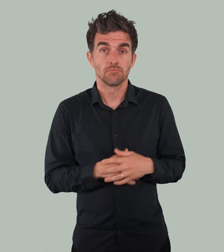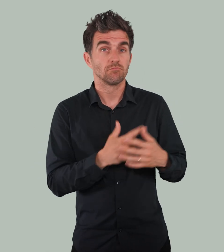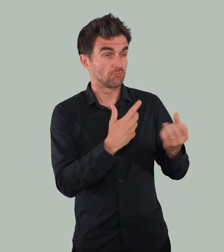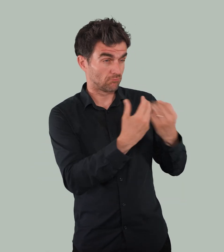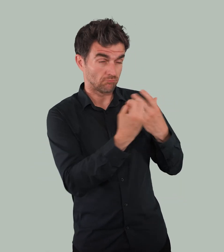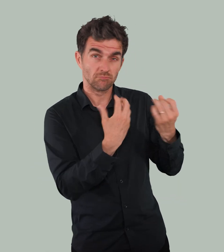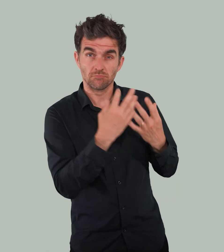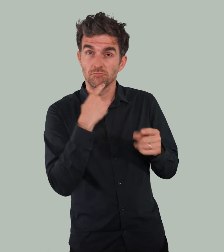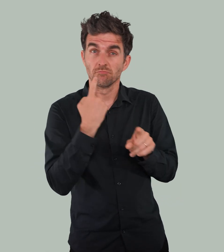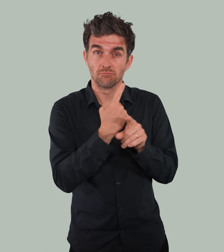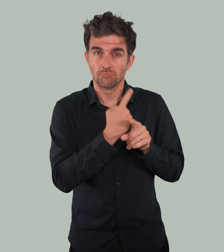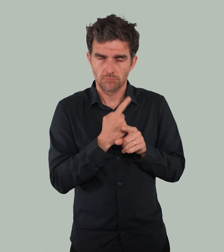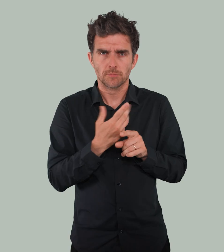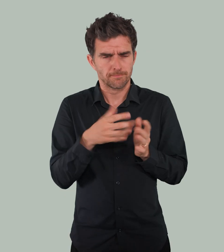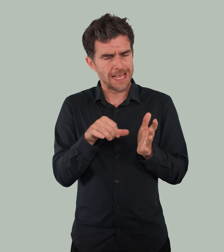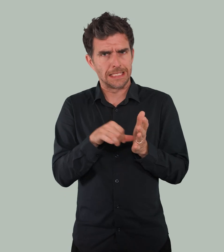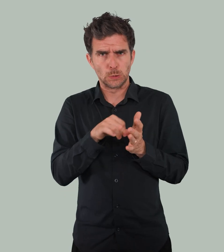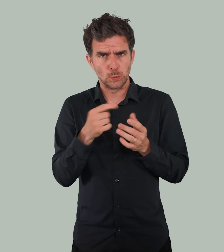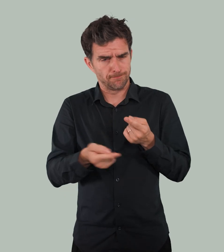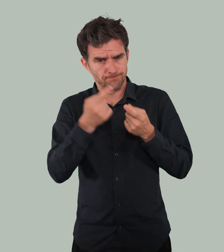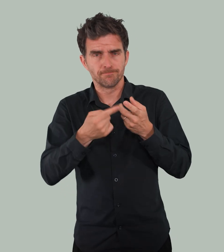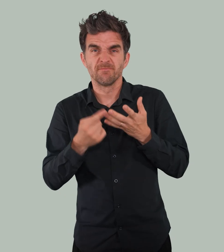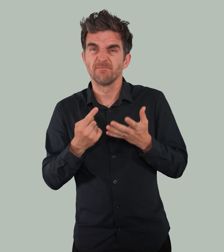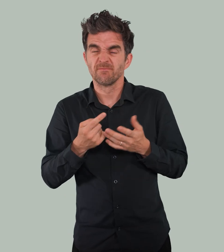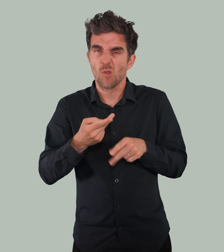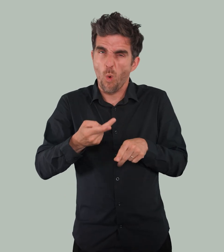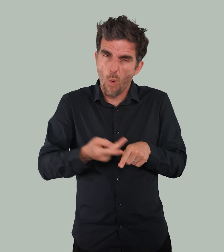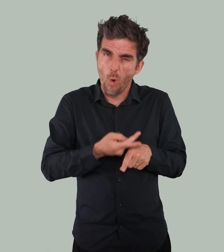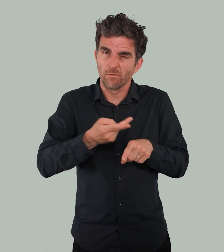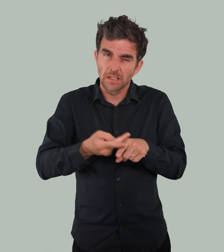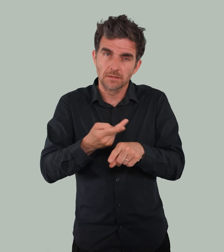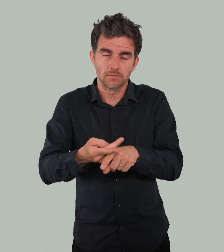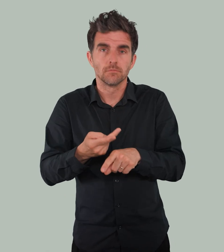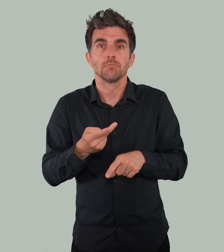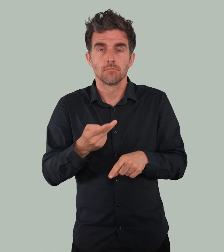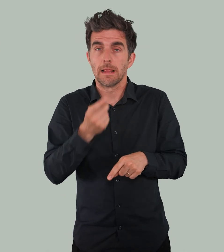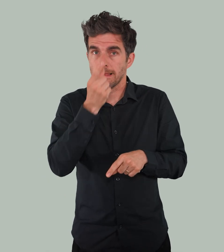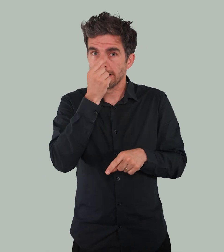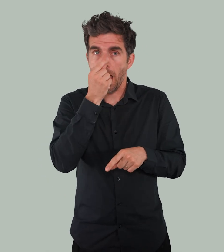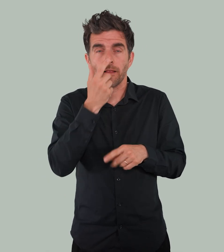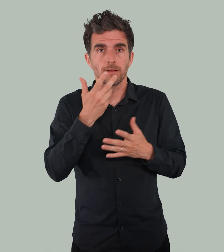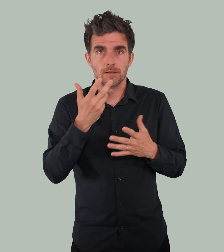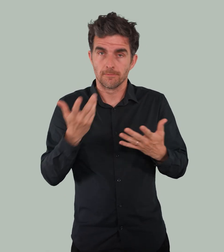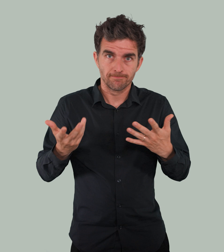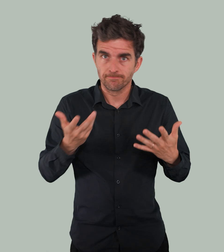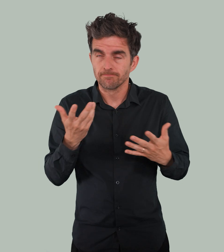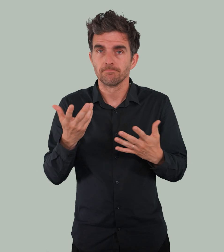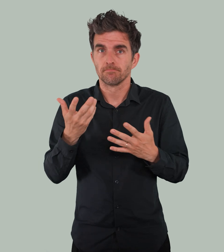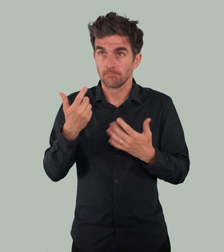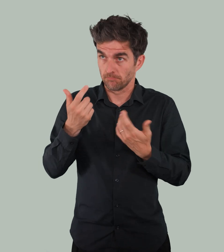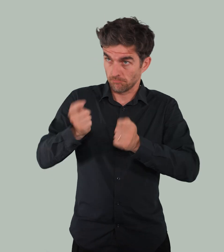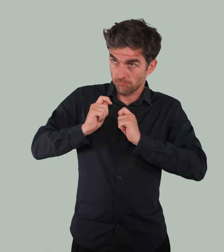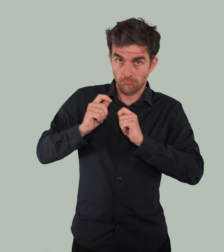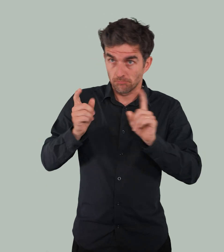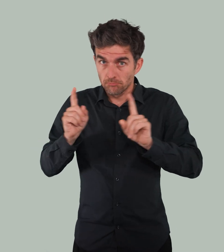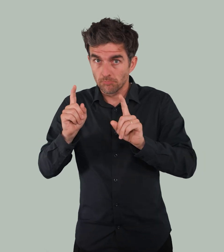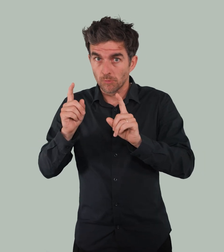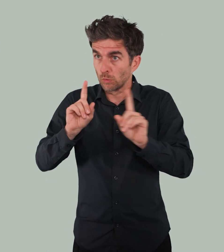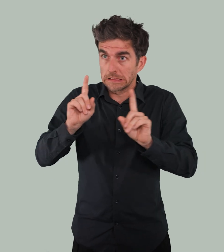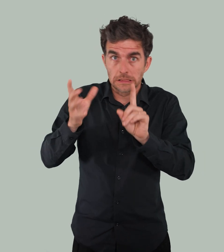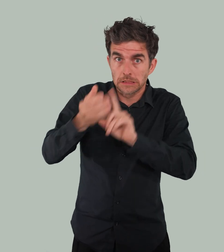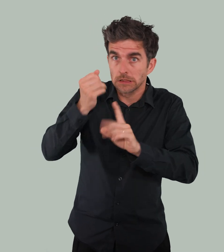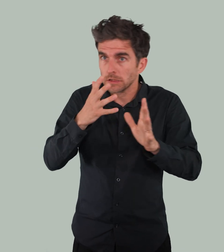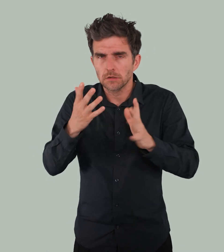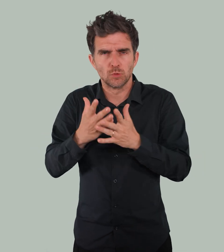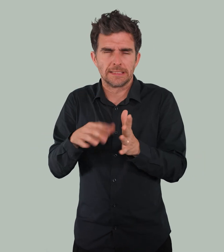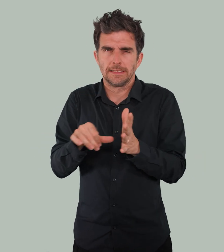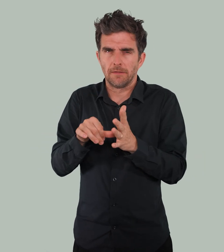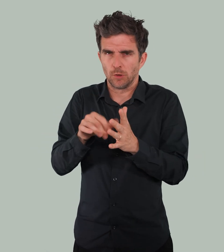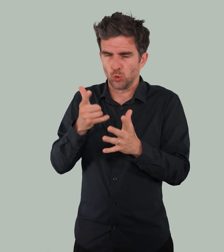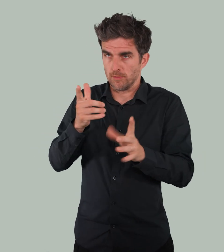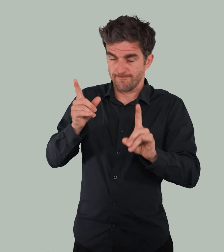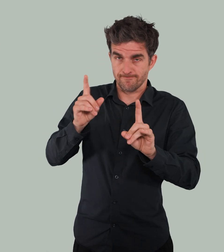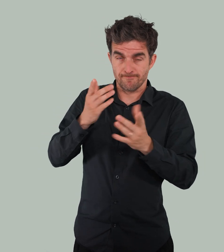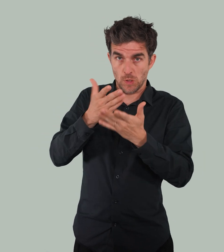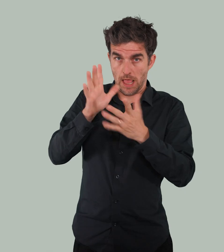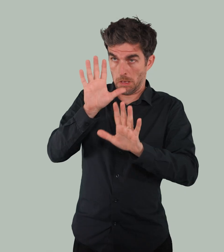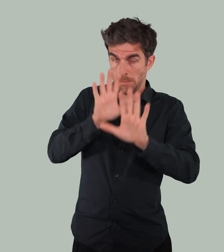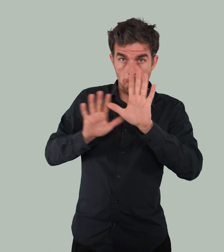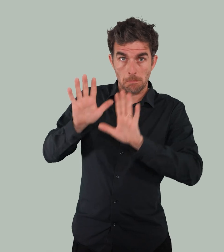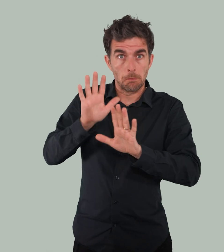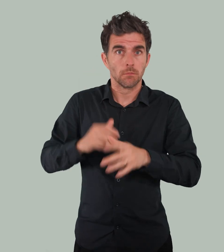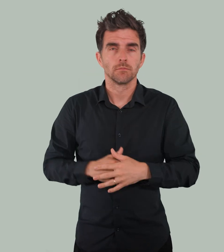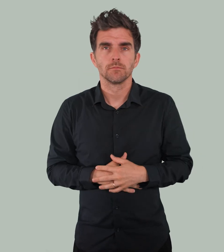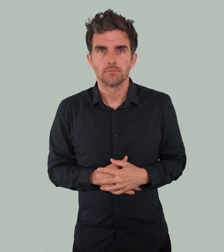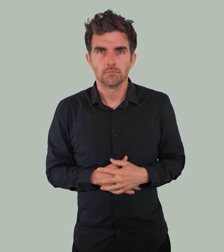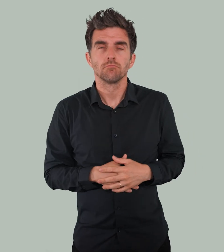Respondents who raise these issues often say this can make outcomes feel difficult to predict.